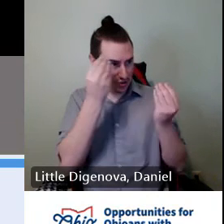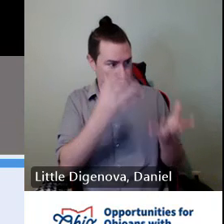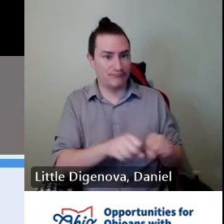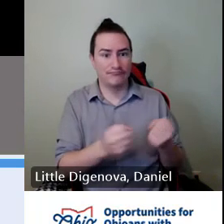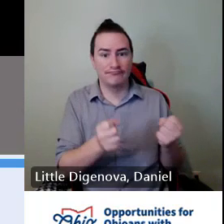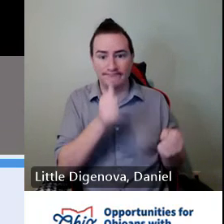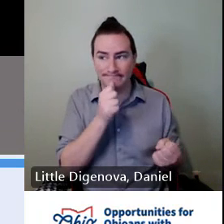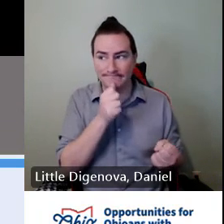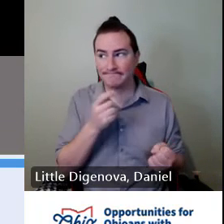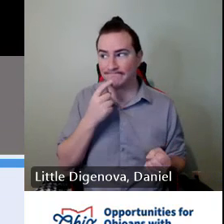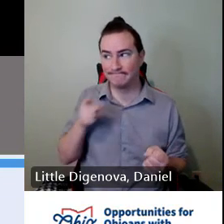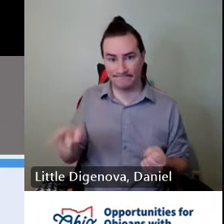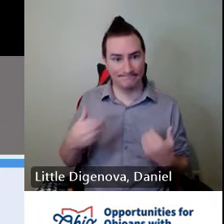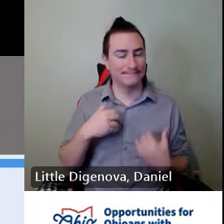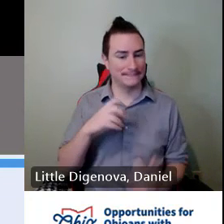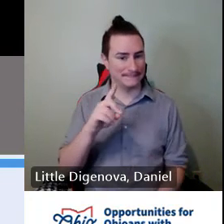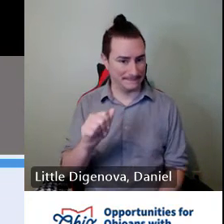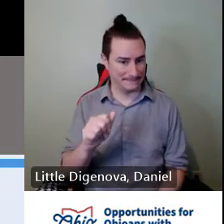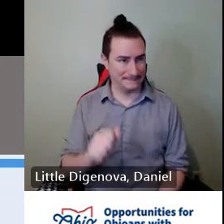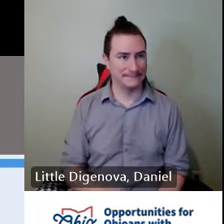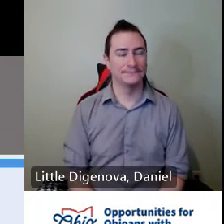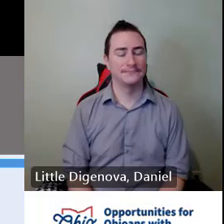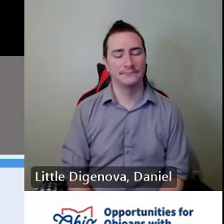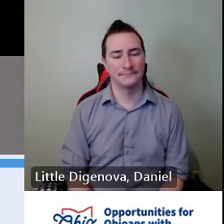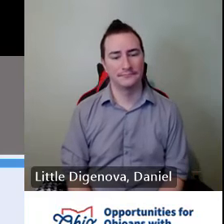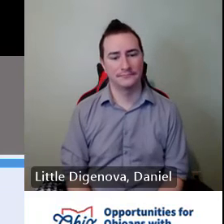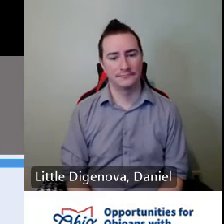Julia, what ideas do you have for how employers could respond?